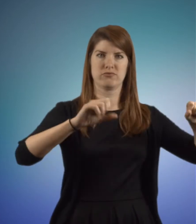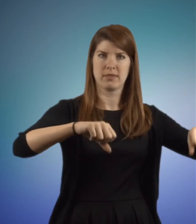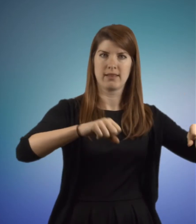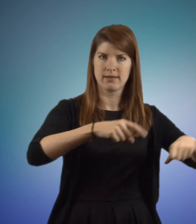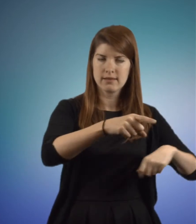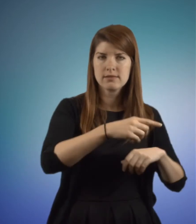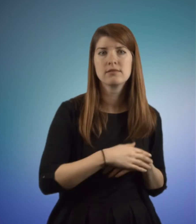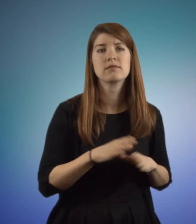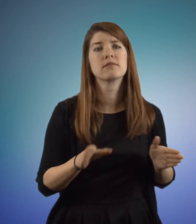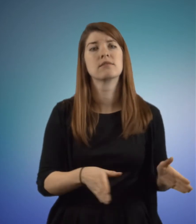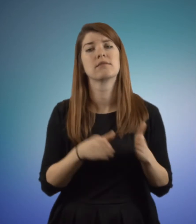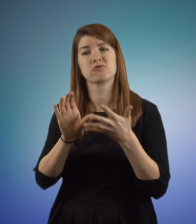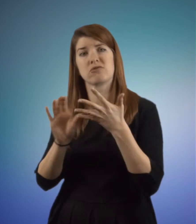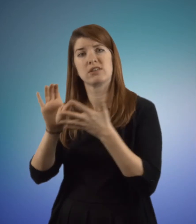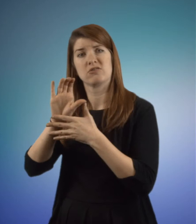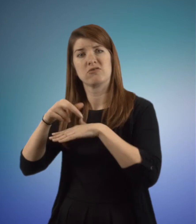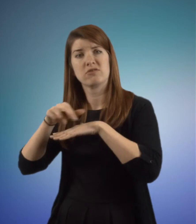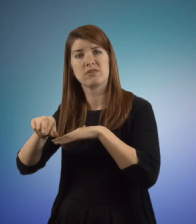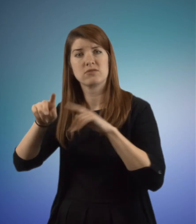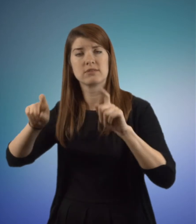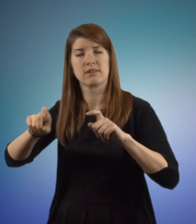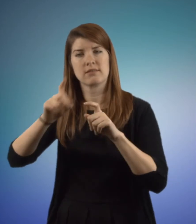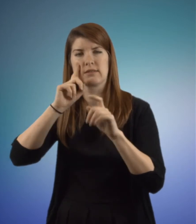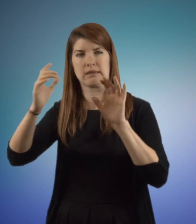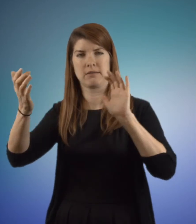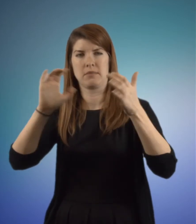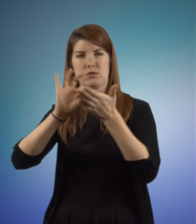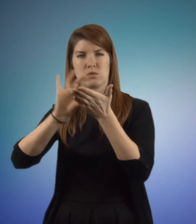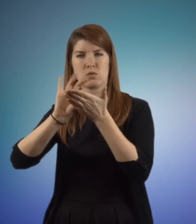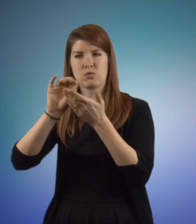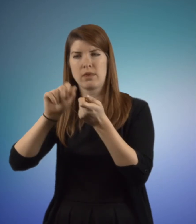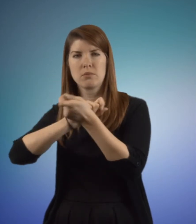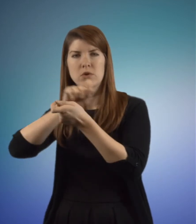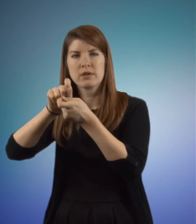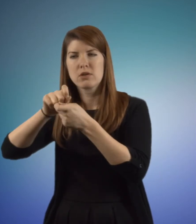Whereas, criterion referenced test compare scores to a particular performance standard.